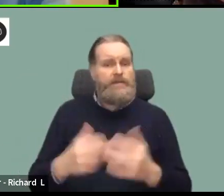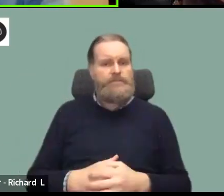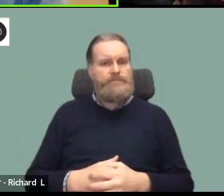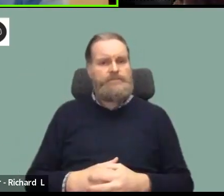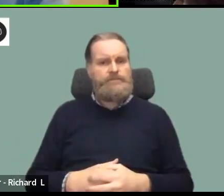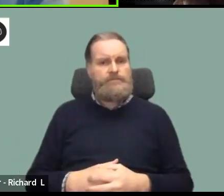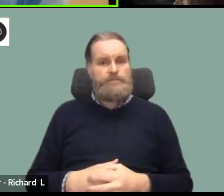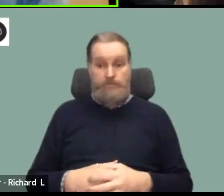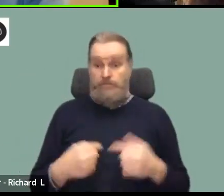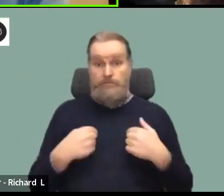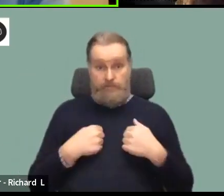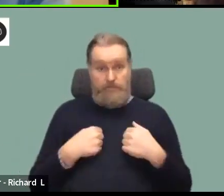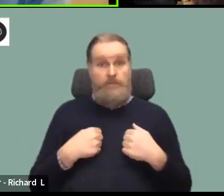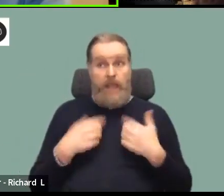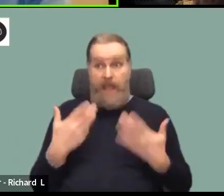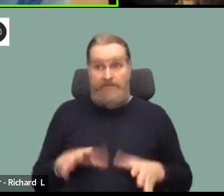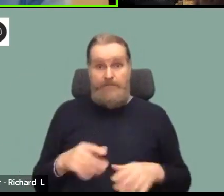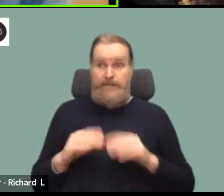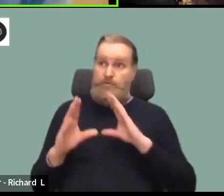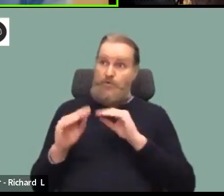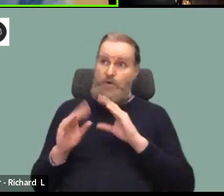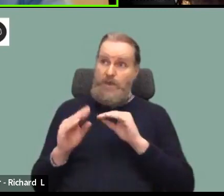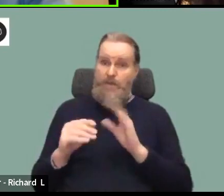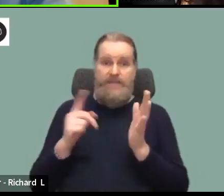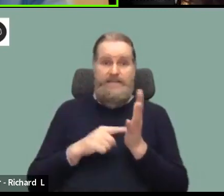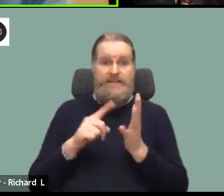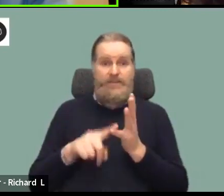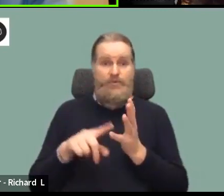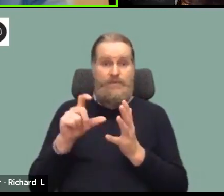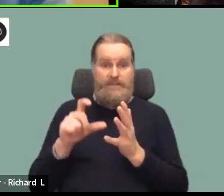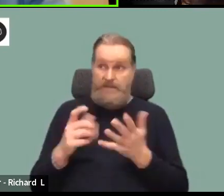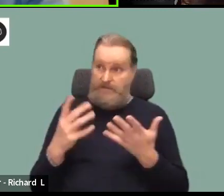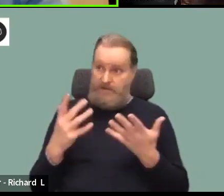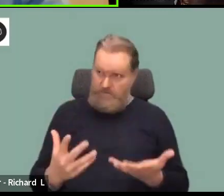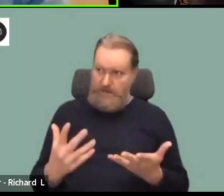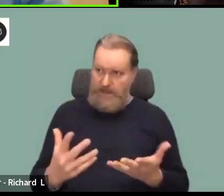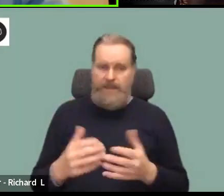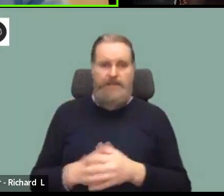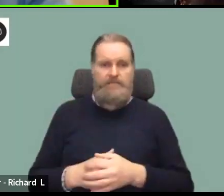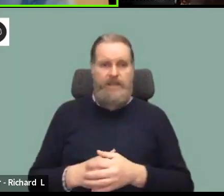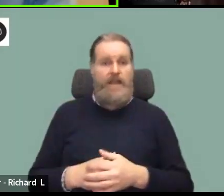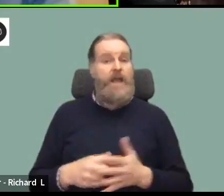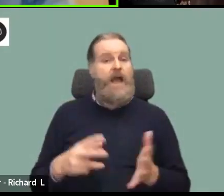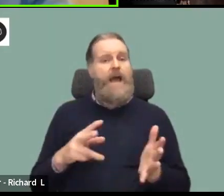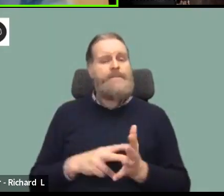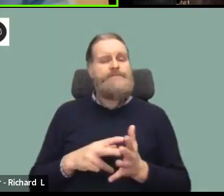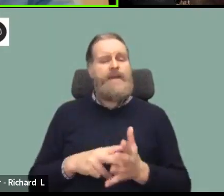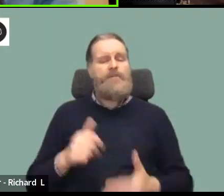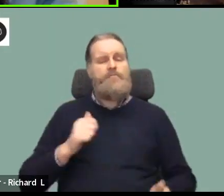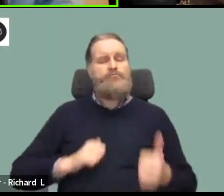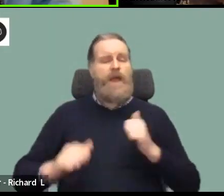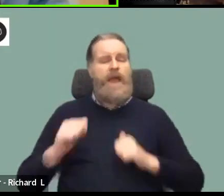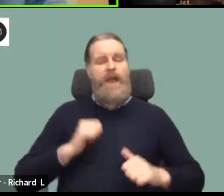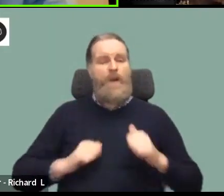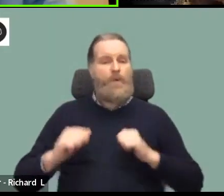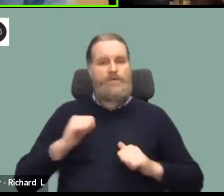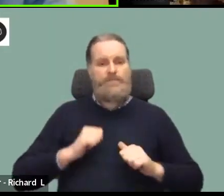strikes and you want to respond. So yeah, so I've been talking yeah, so I've been talking to the tPC today. on that latter that latter question. And I'm very proud.